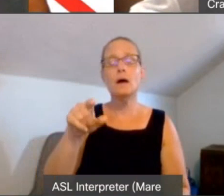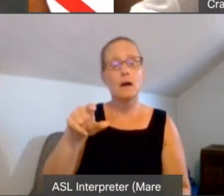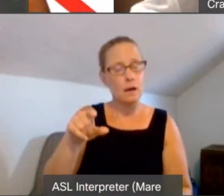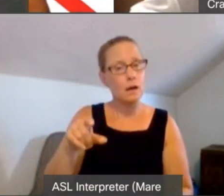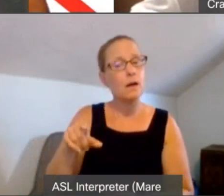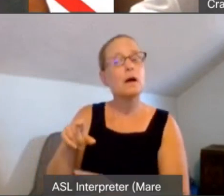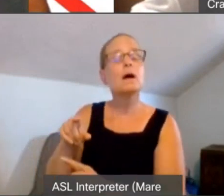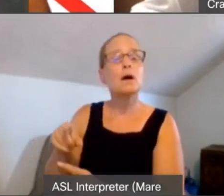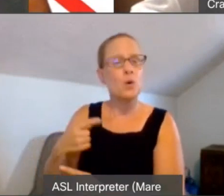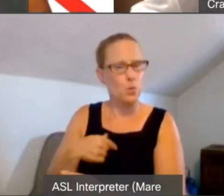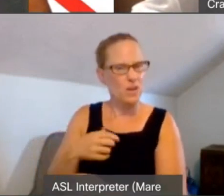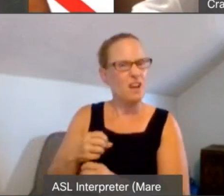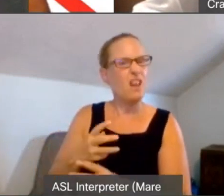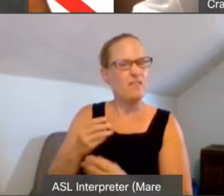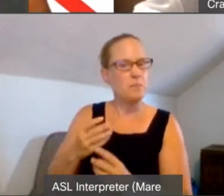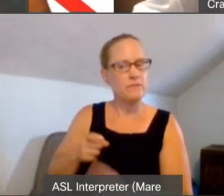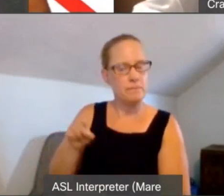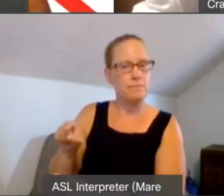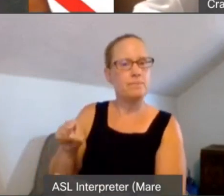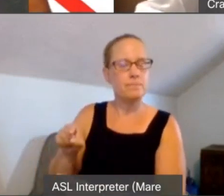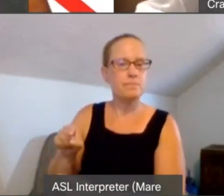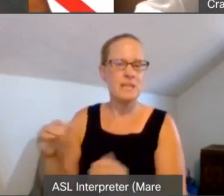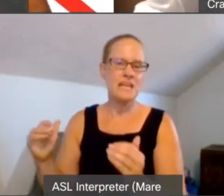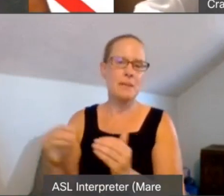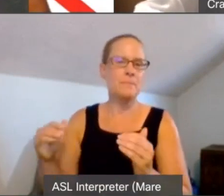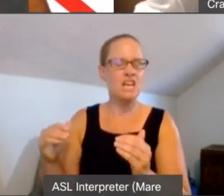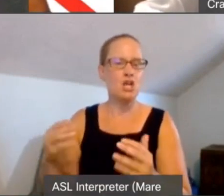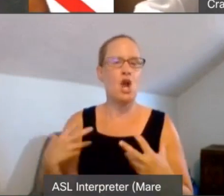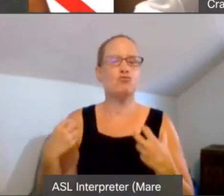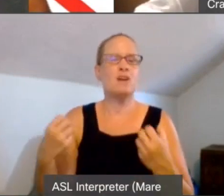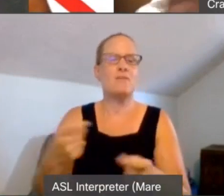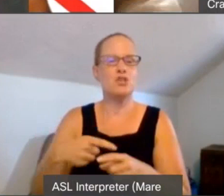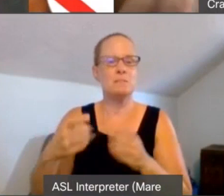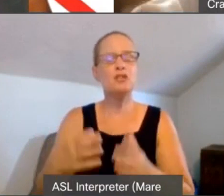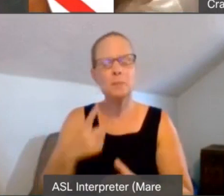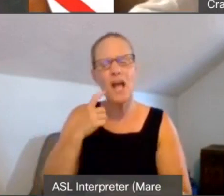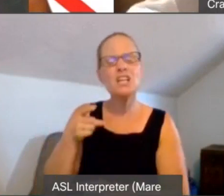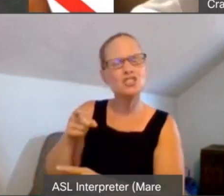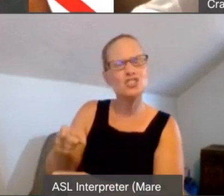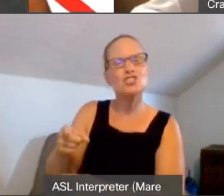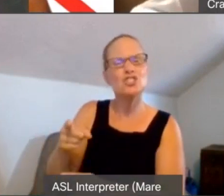and recovery group and they're out there and they hear things and they may know more than we know